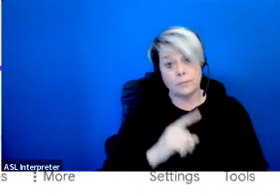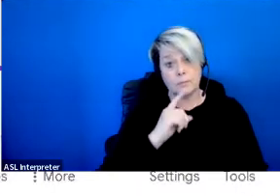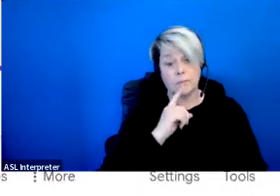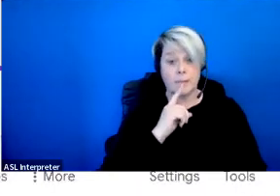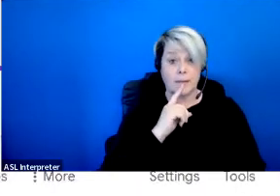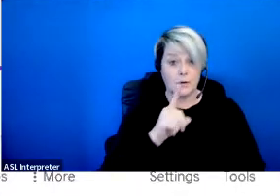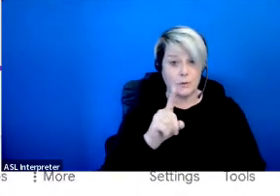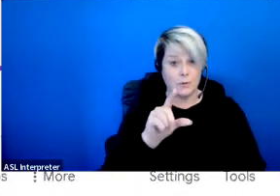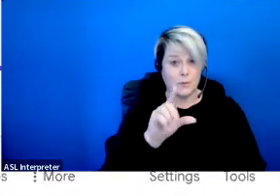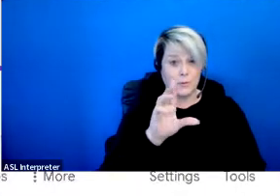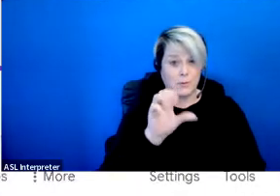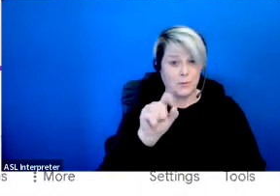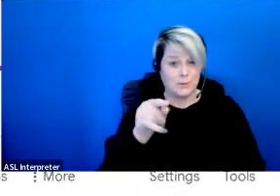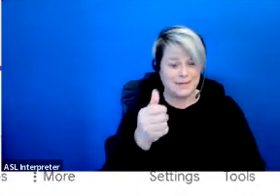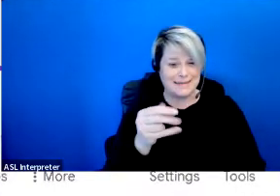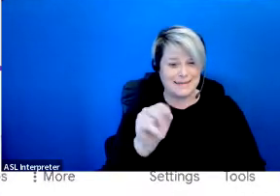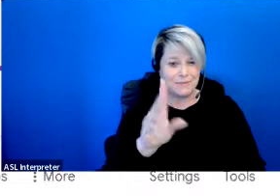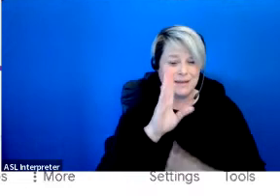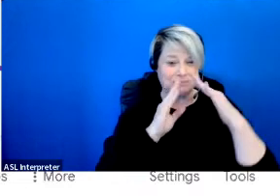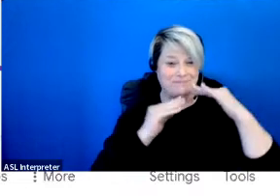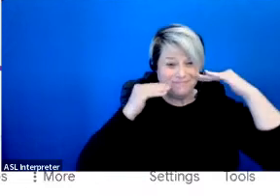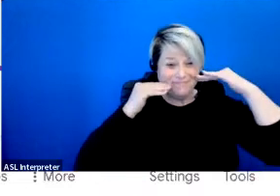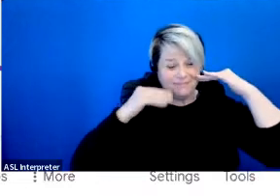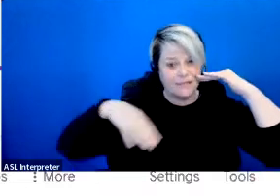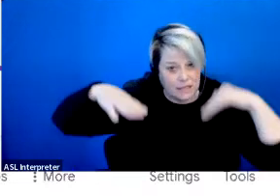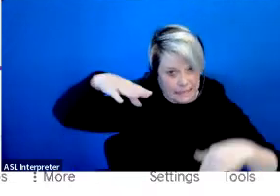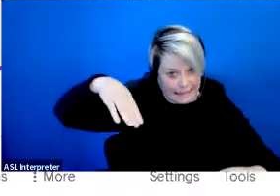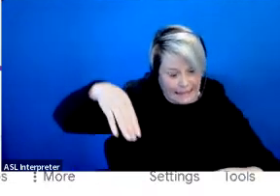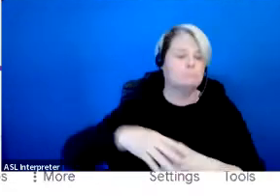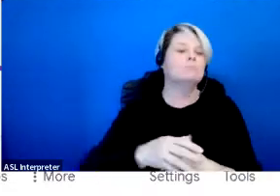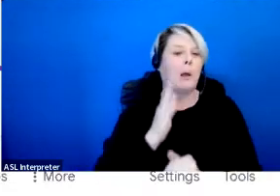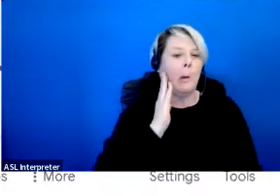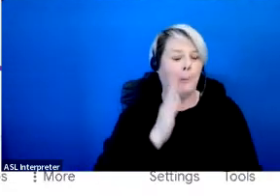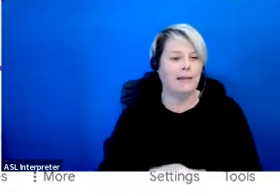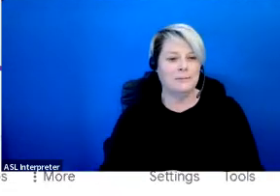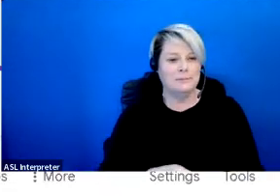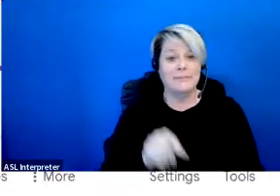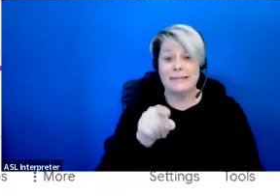thesaurus is bilingual. This is without a doubt -- and Stephanie, she is not smiling yet, but she knows